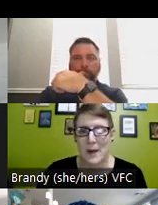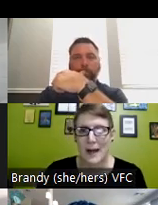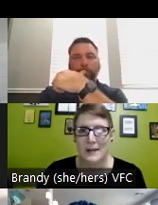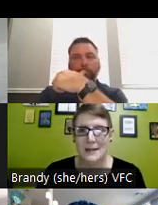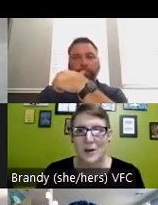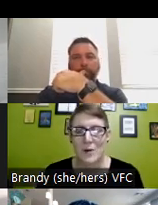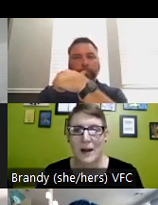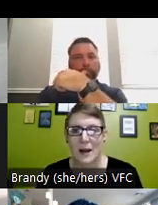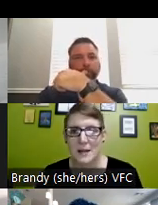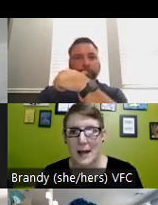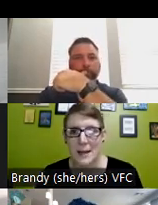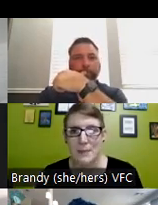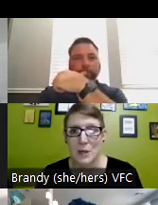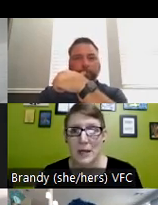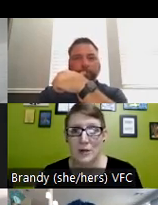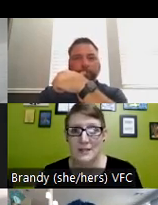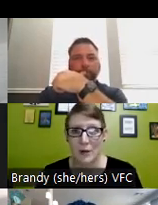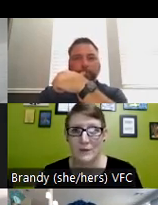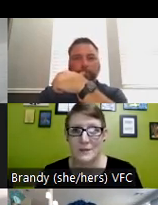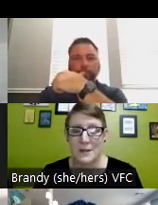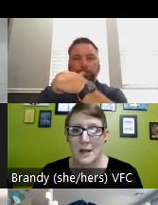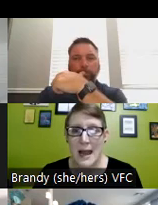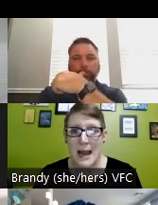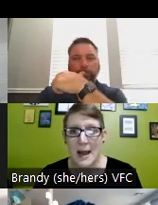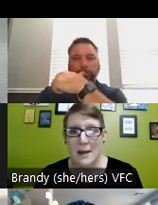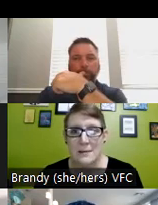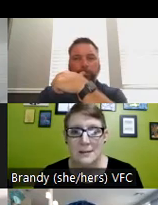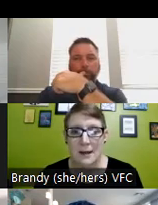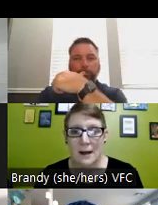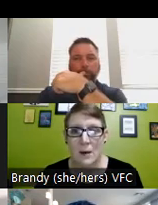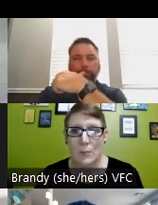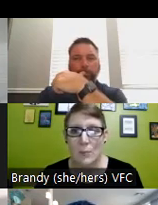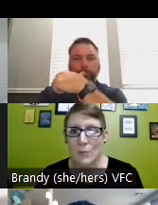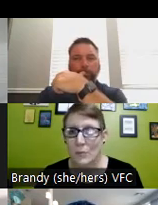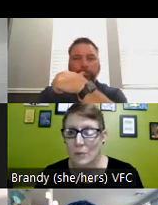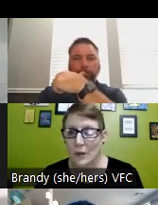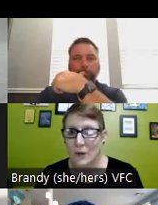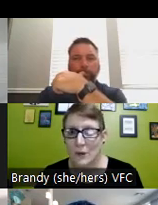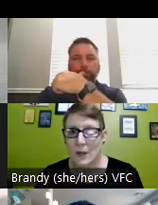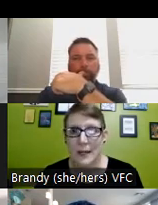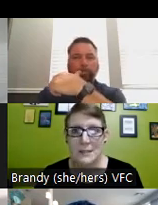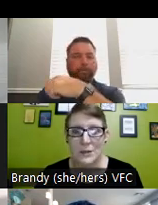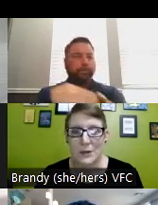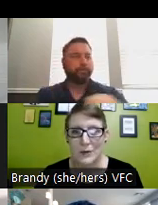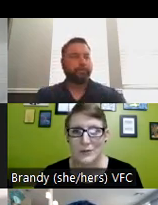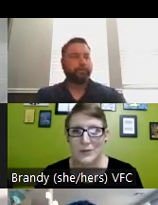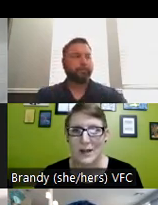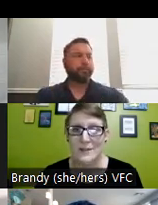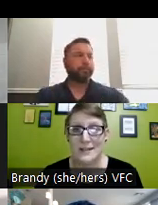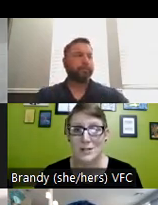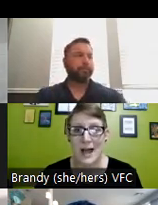wouldn't mind going ahead and muting yourselves. And if you would like to introduce yourselves in